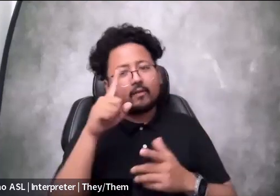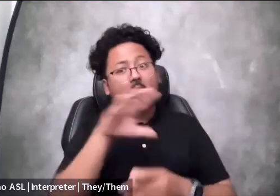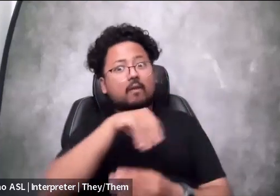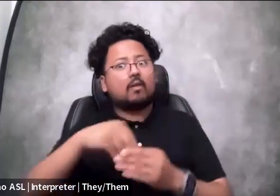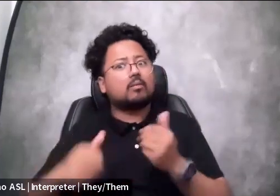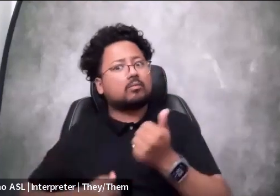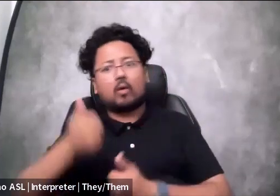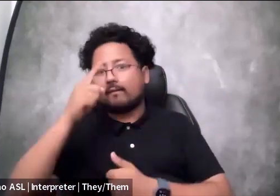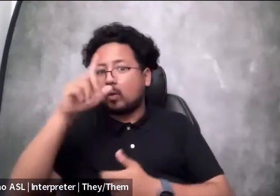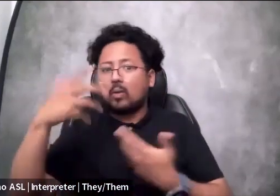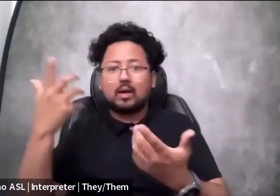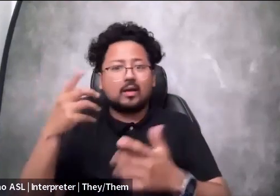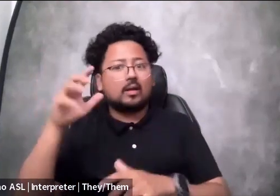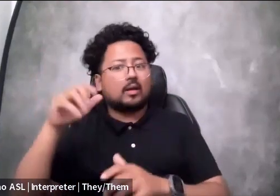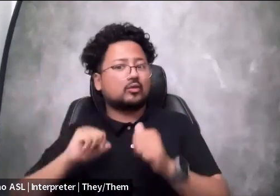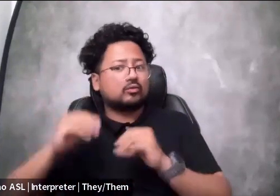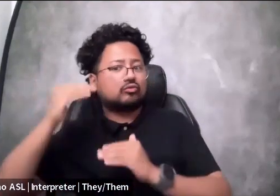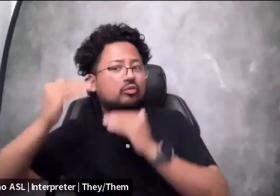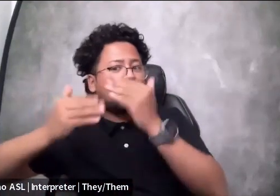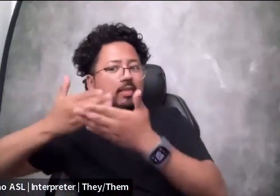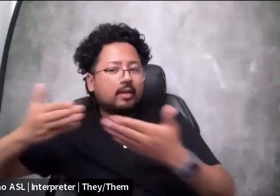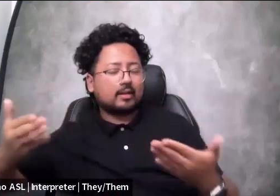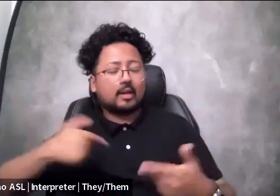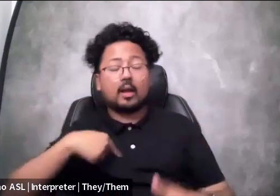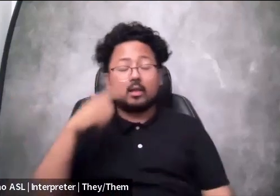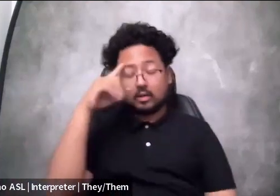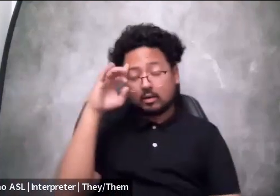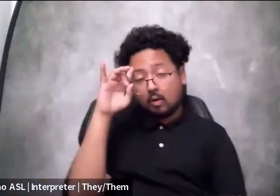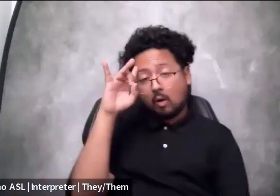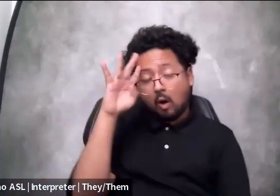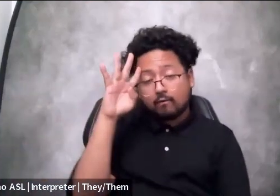I think it's real bad. I think it's real lazy writing,